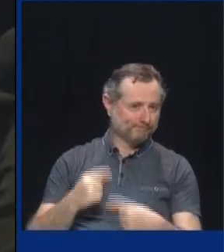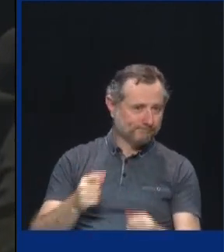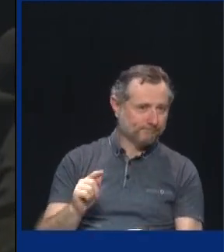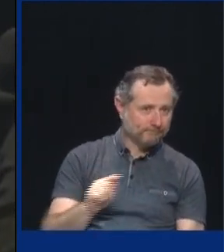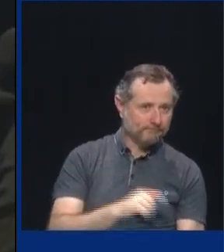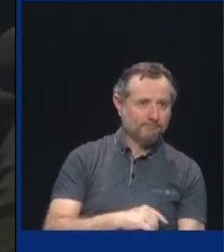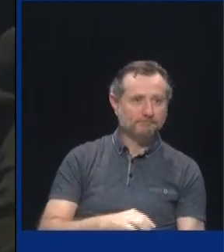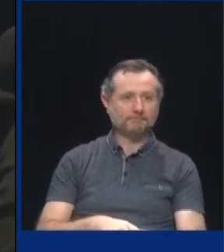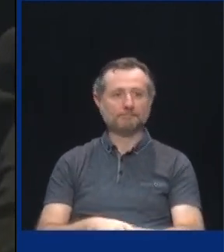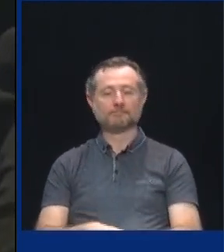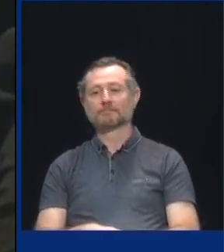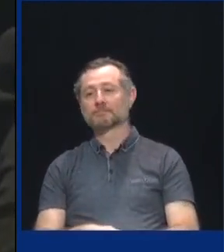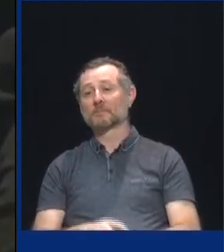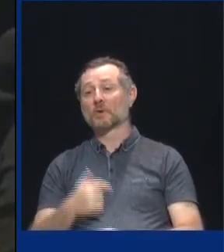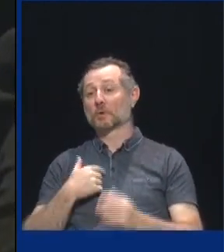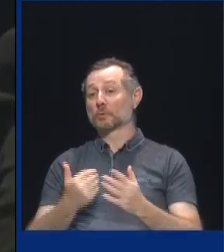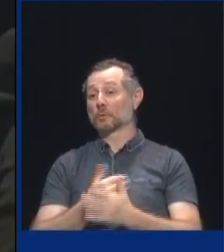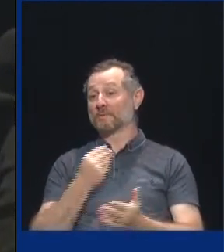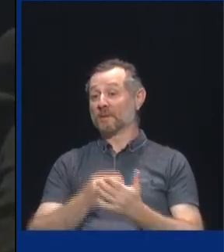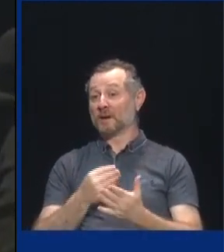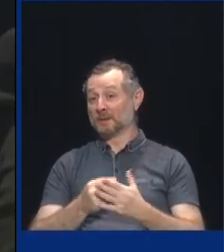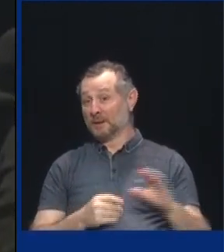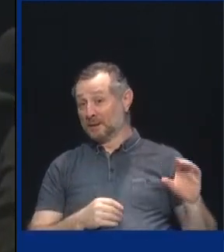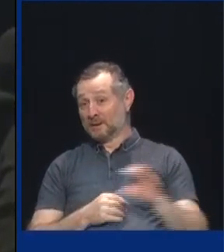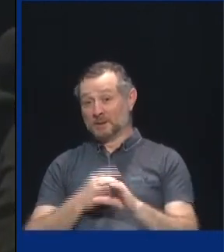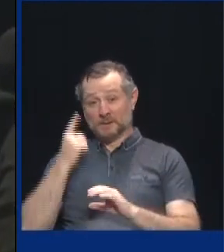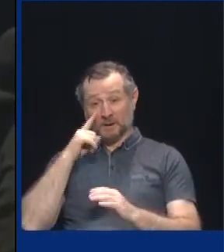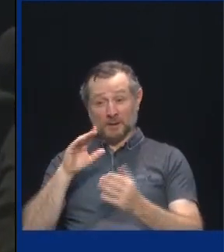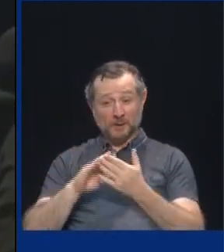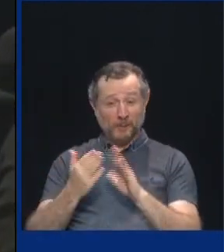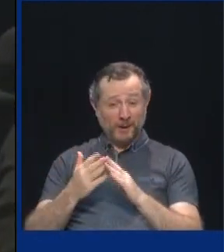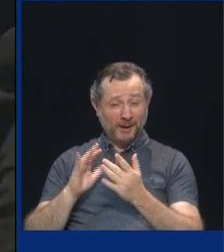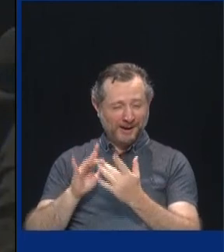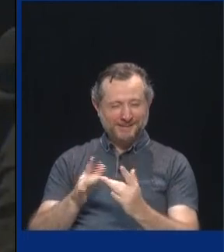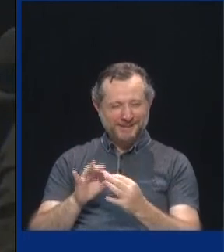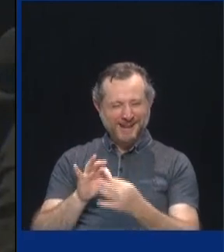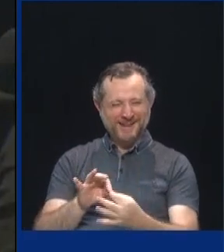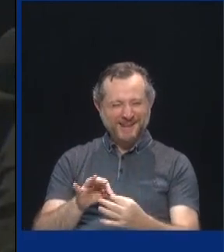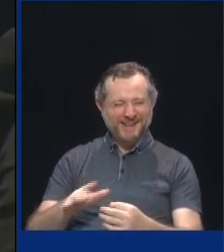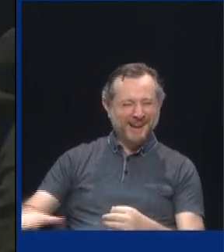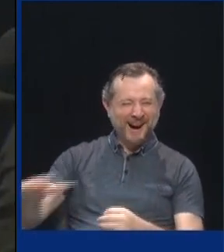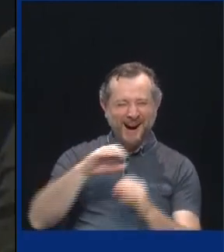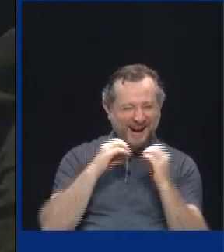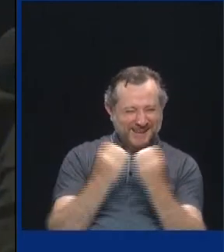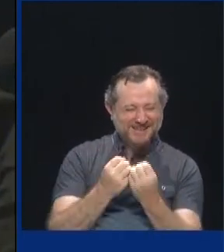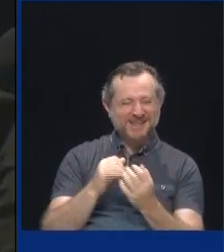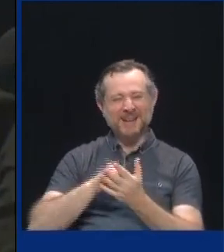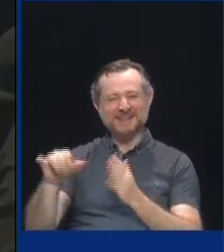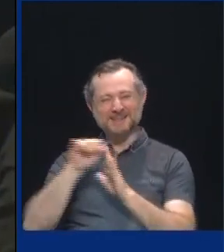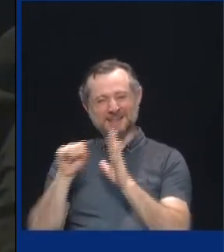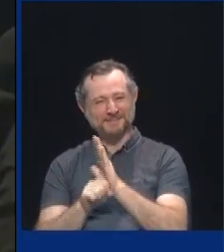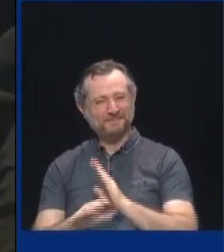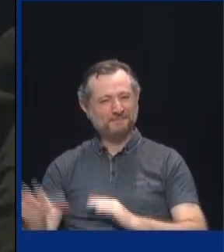ENGAGING WITH THOSE WHO HAVE BEEN LESS TANT TO TAKE THE VACCINE UP UNTIL NOW. HESITANT. P THE NEW FUNDING BEING PROVIDED